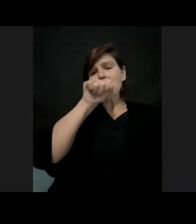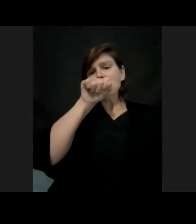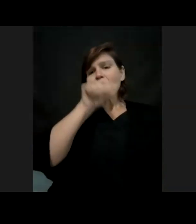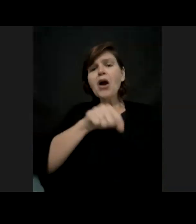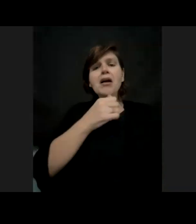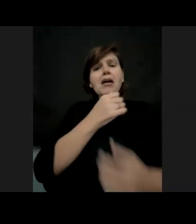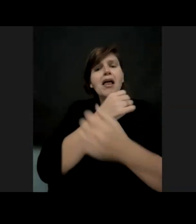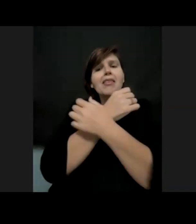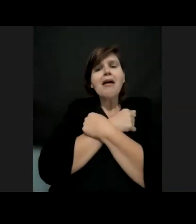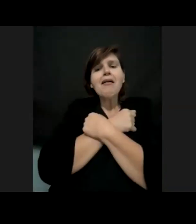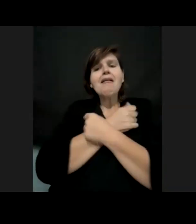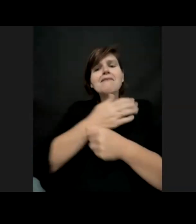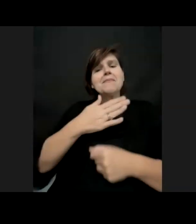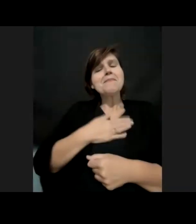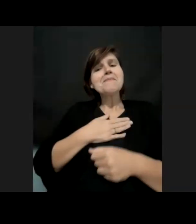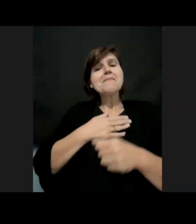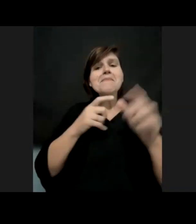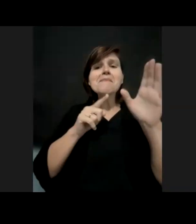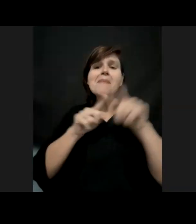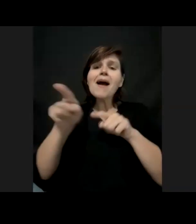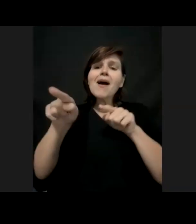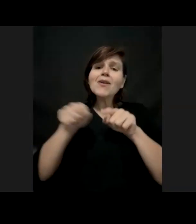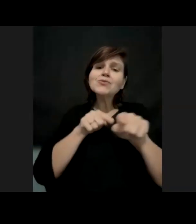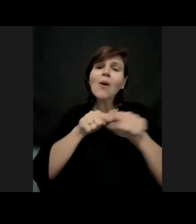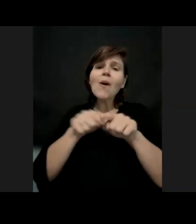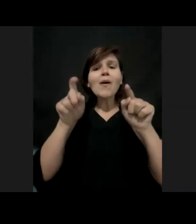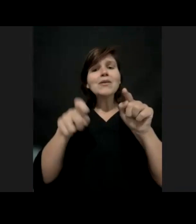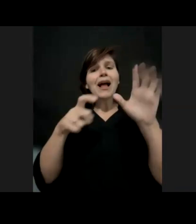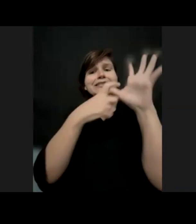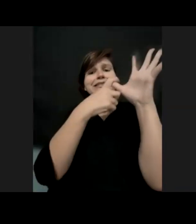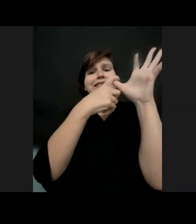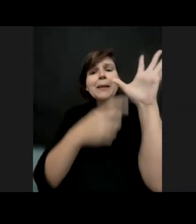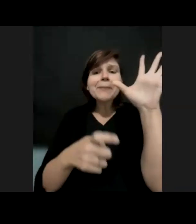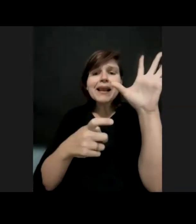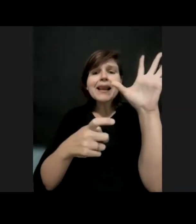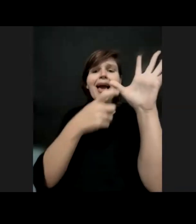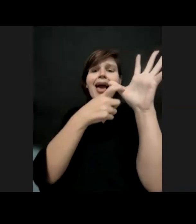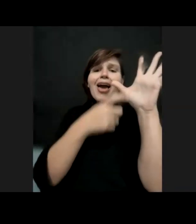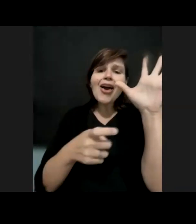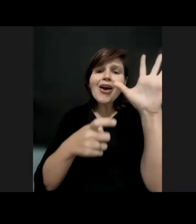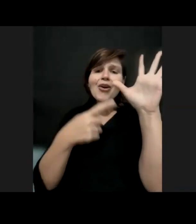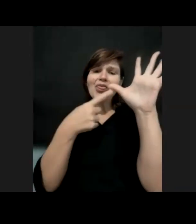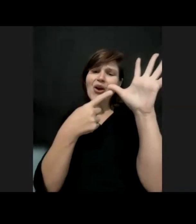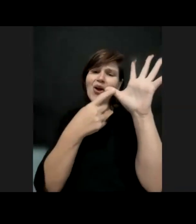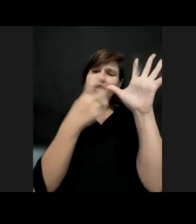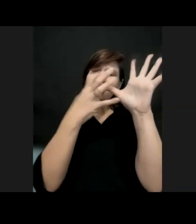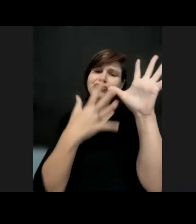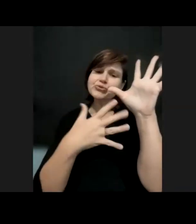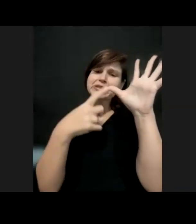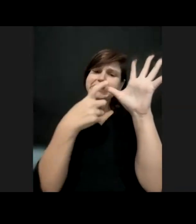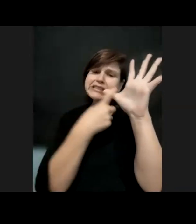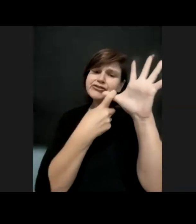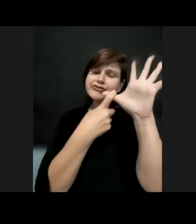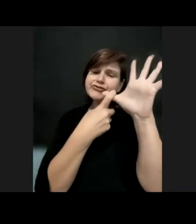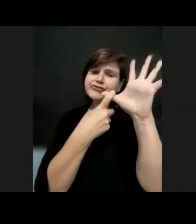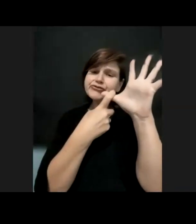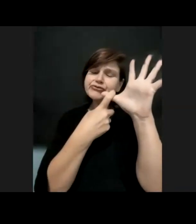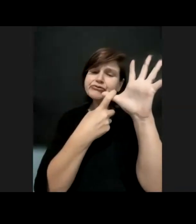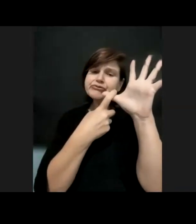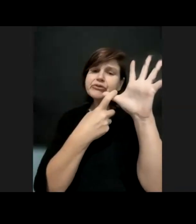I need help to get them down from the big tree!” cried Mr. Socks. “Quickly,” shouted Marvin.